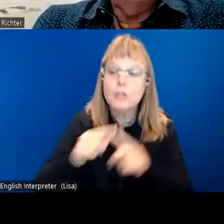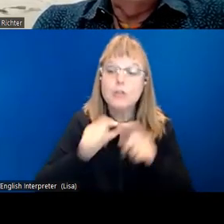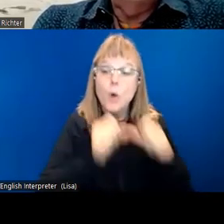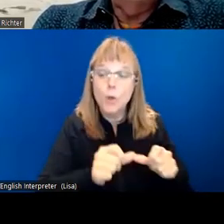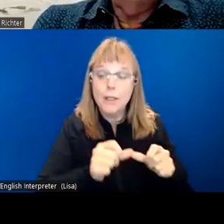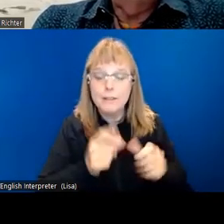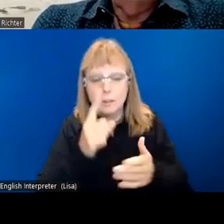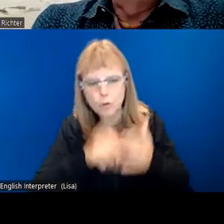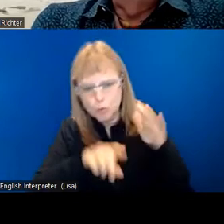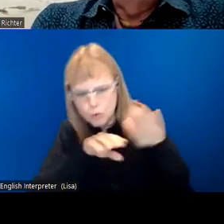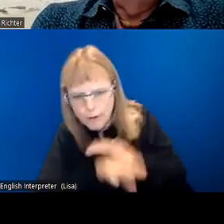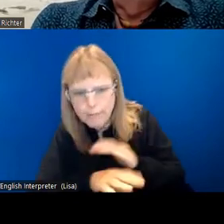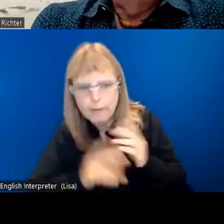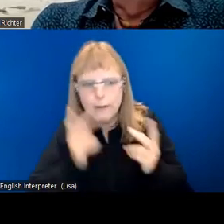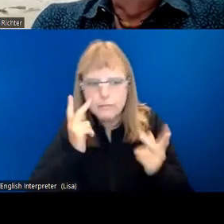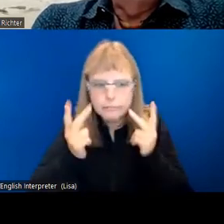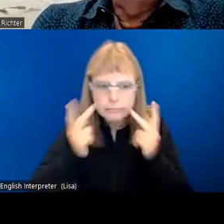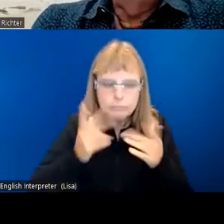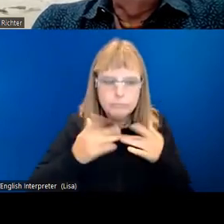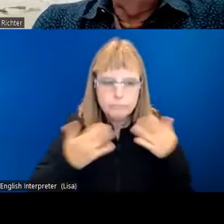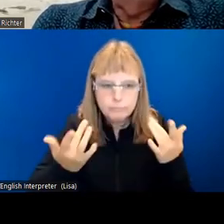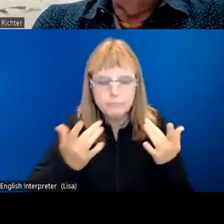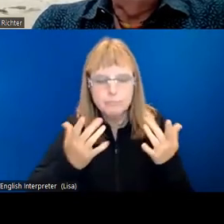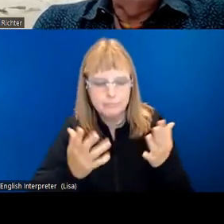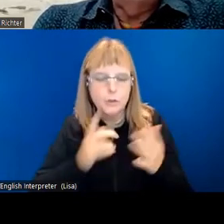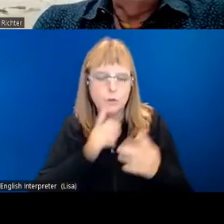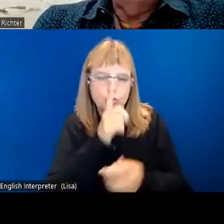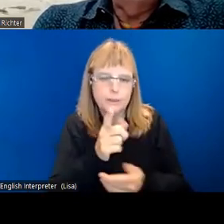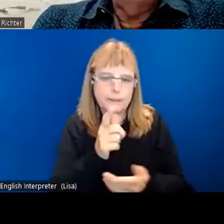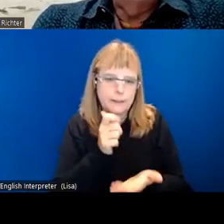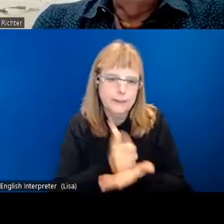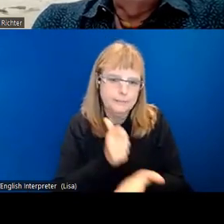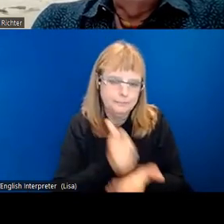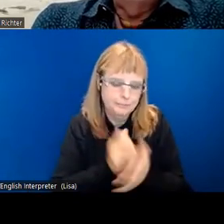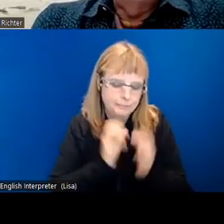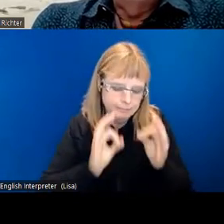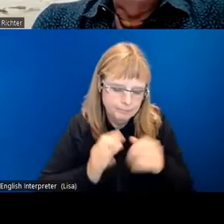of a yearly event like this really serves something longer.